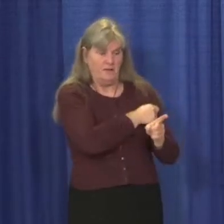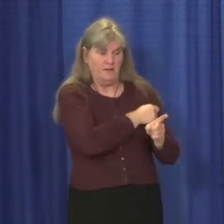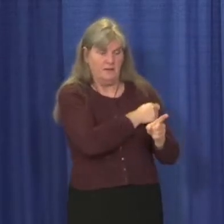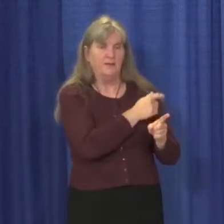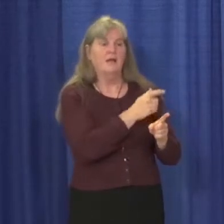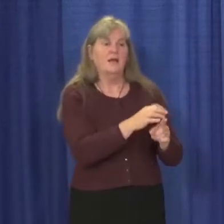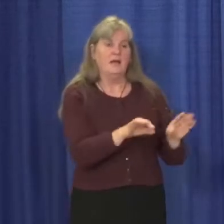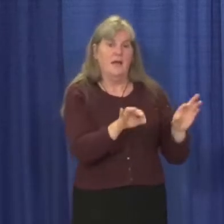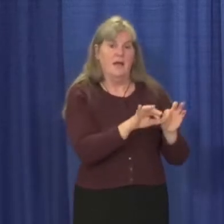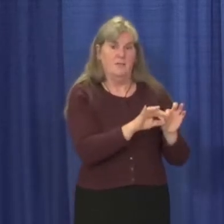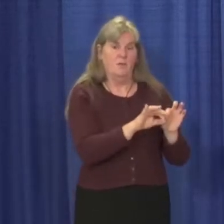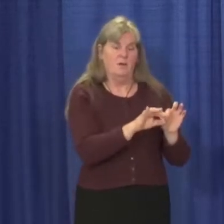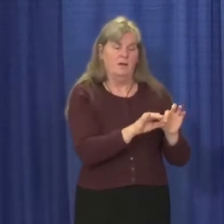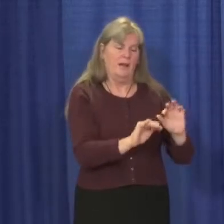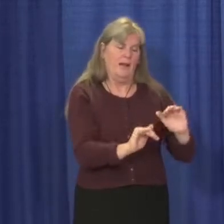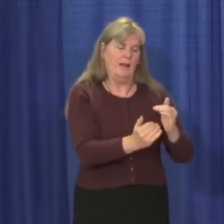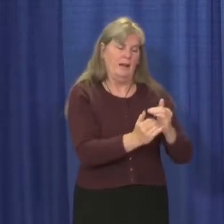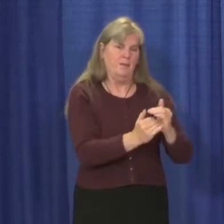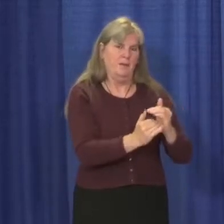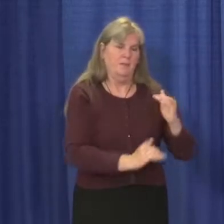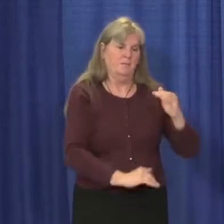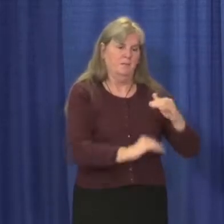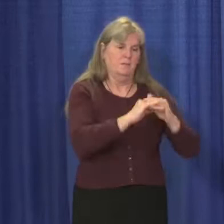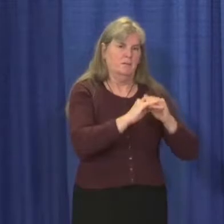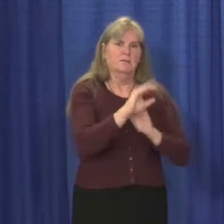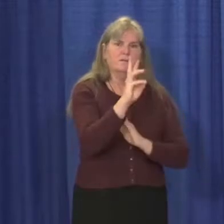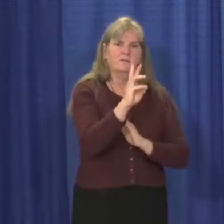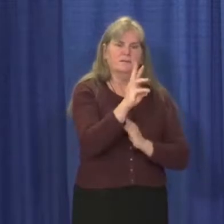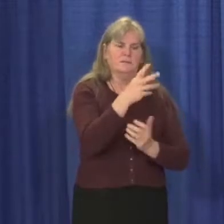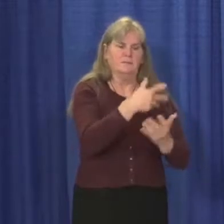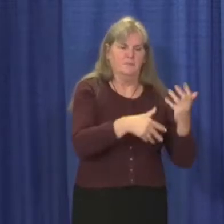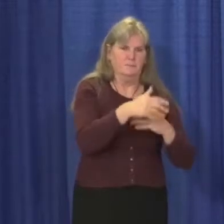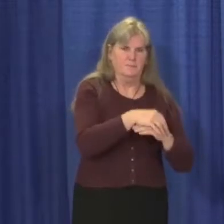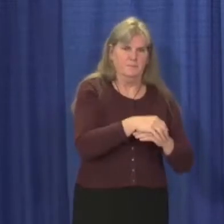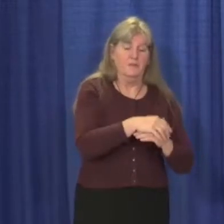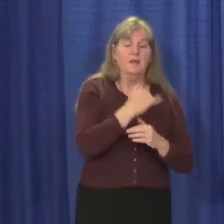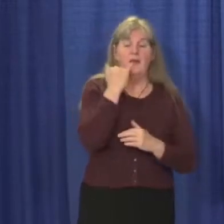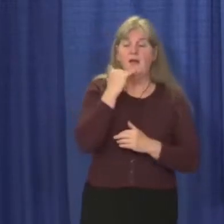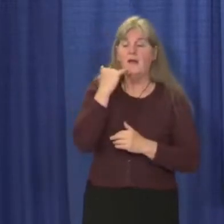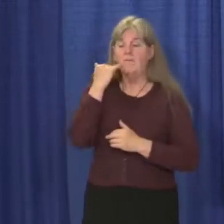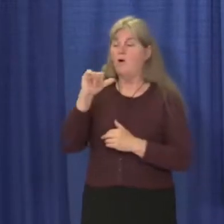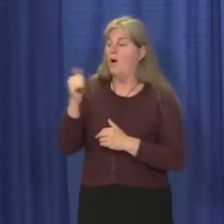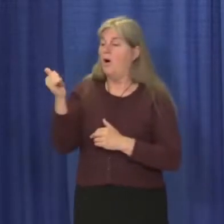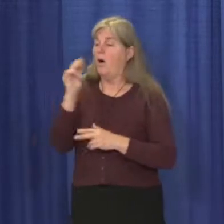keep contact small, stick to six. When everyone is vaccinated you